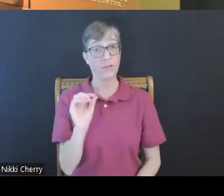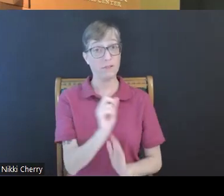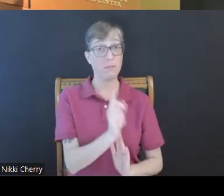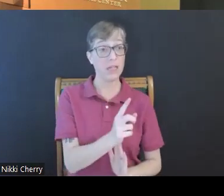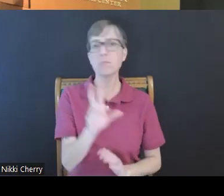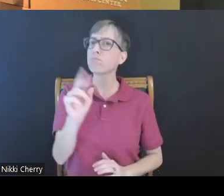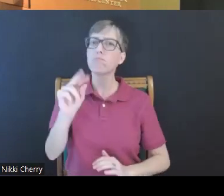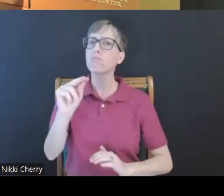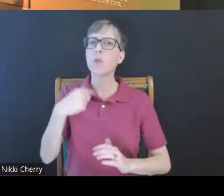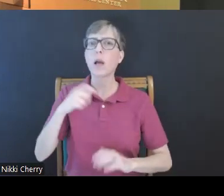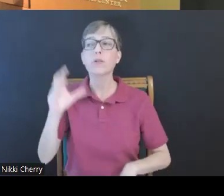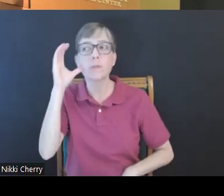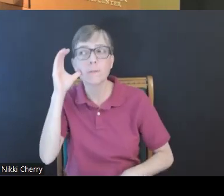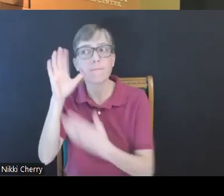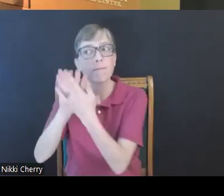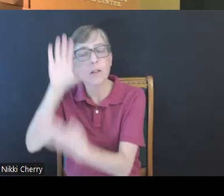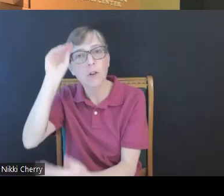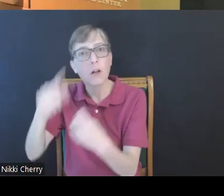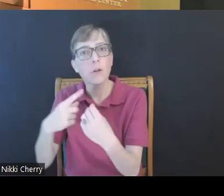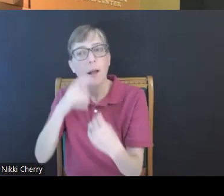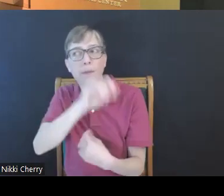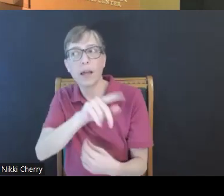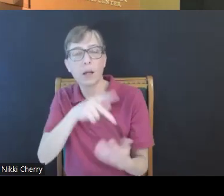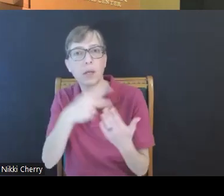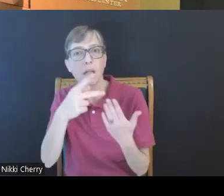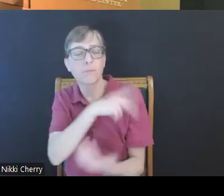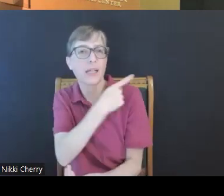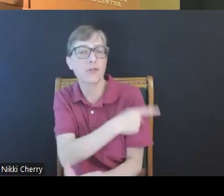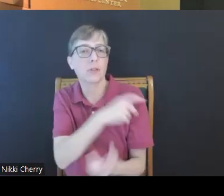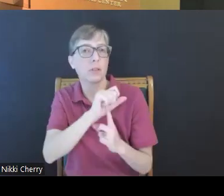have a very focused question I might sort of say to myself I wonder if this is not depression but